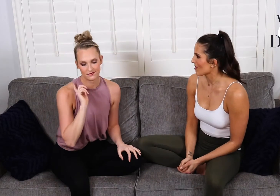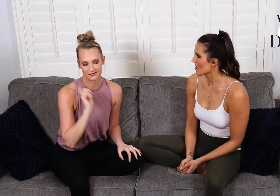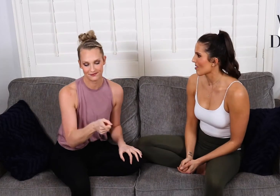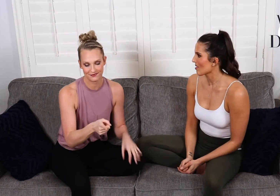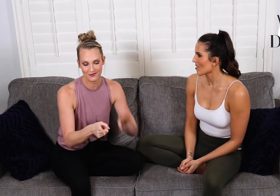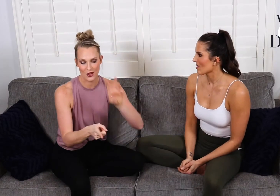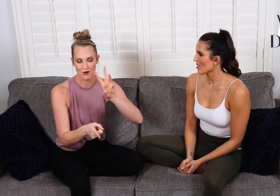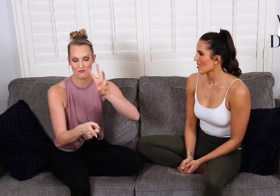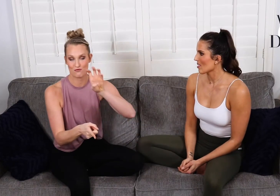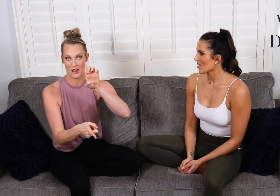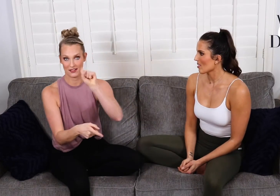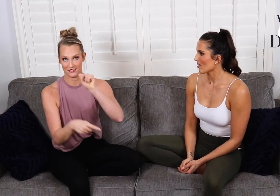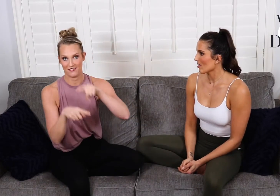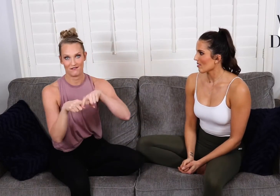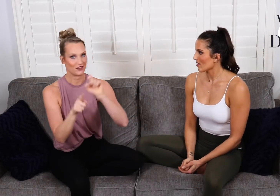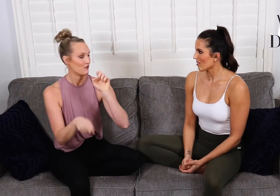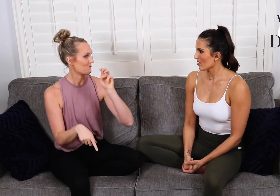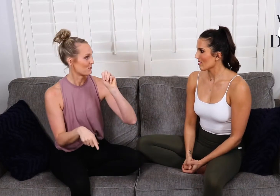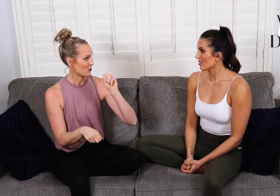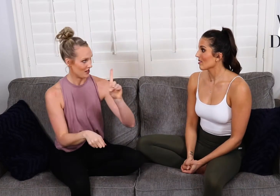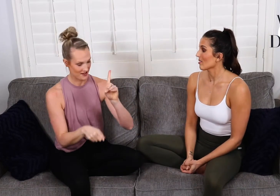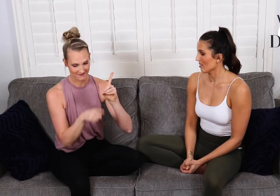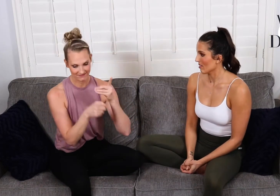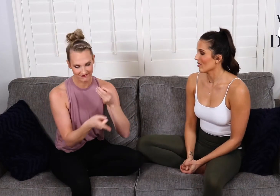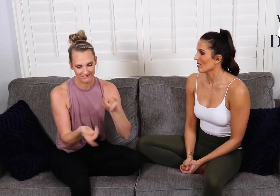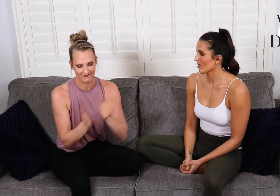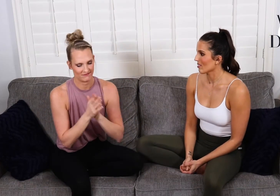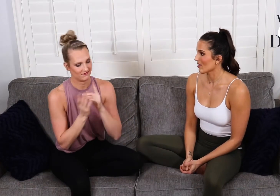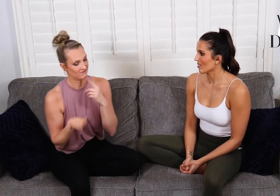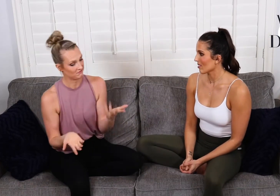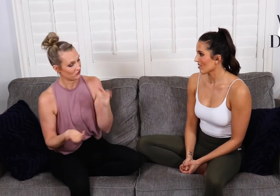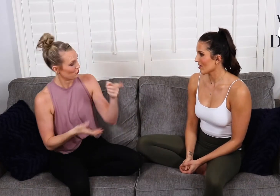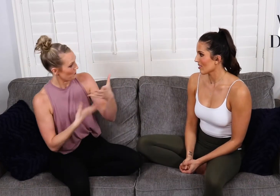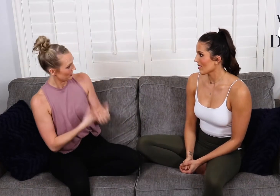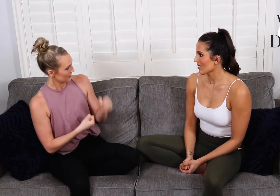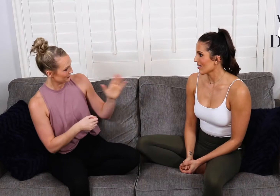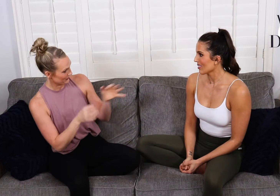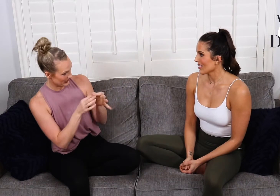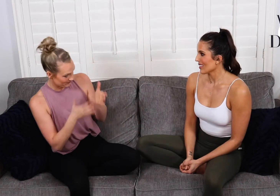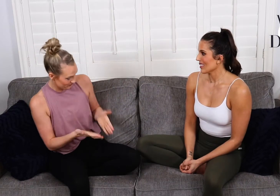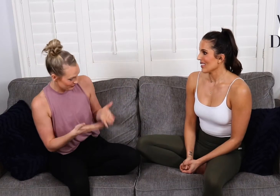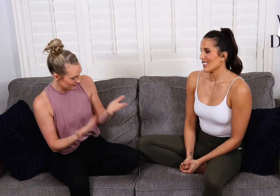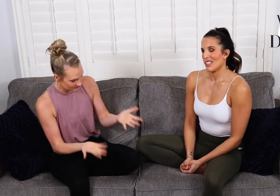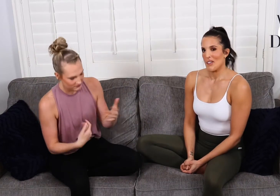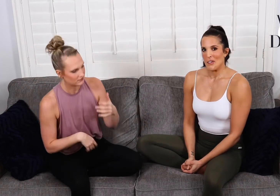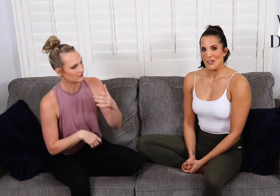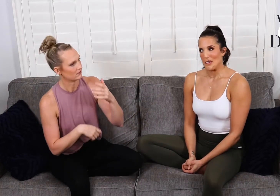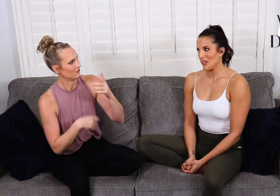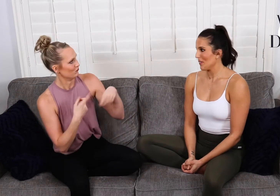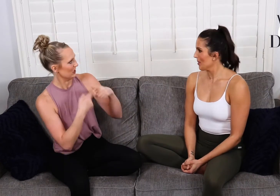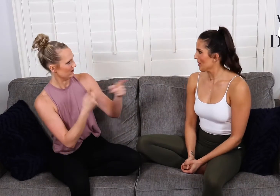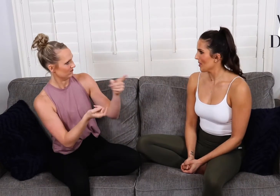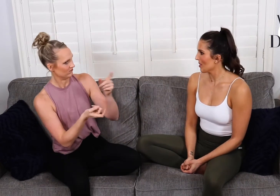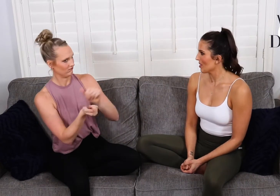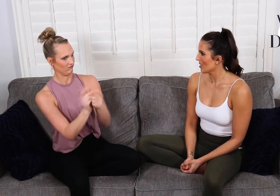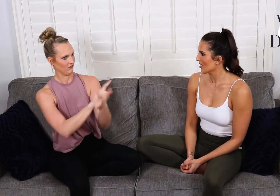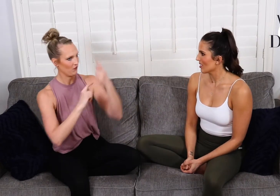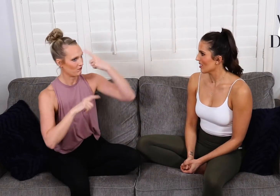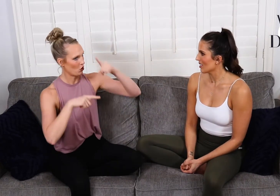And this is from Wes, from Maryland asking, “Do you trust your interpreter and when they translate